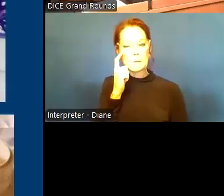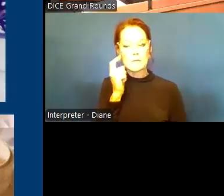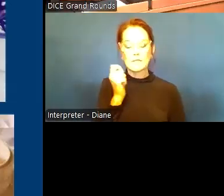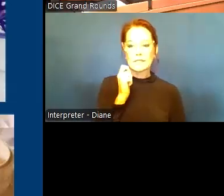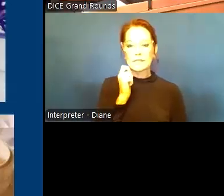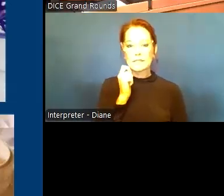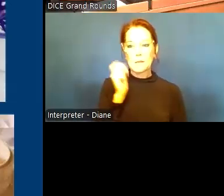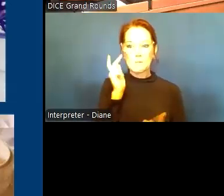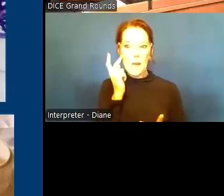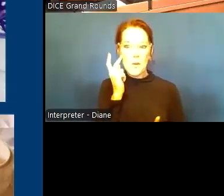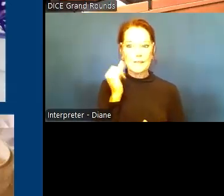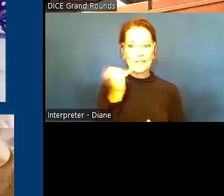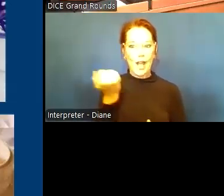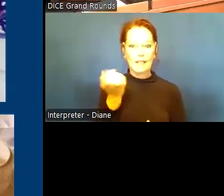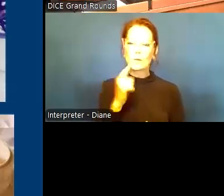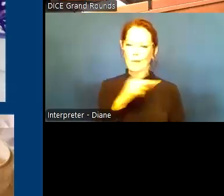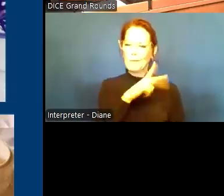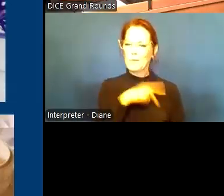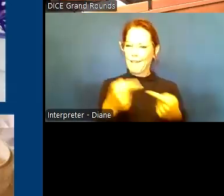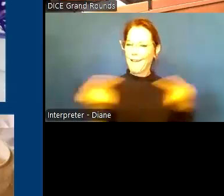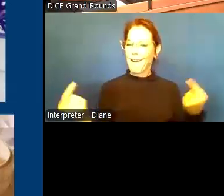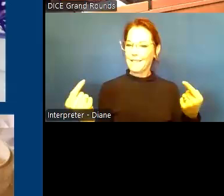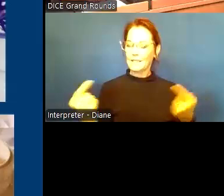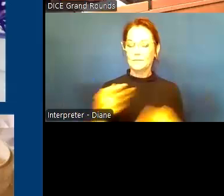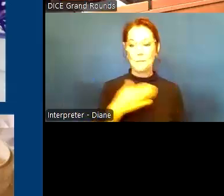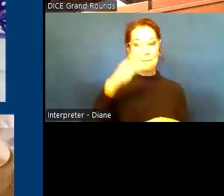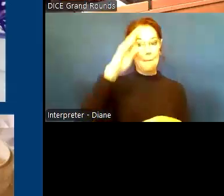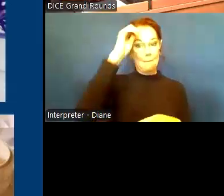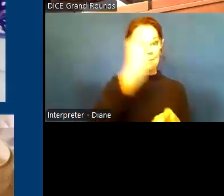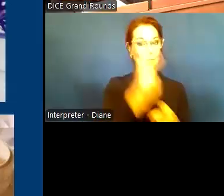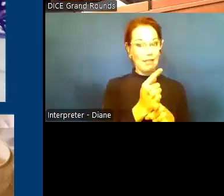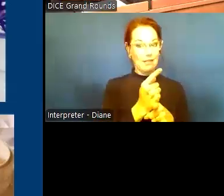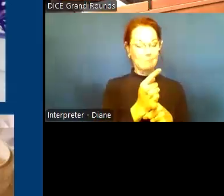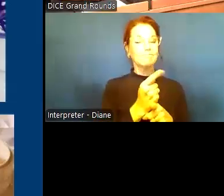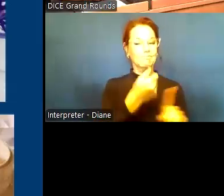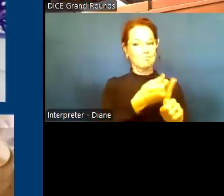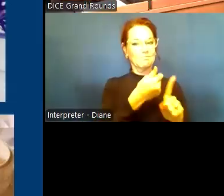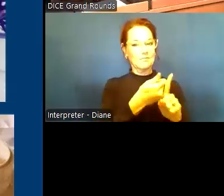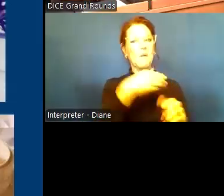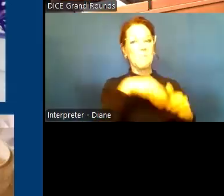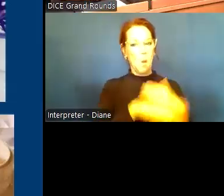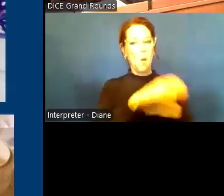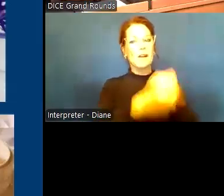so kind of the opposite of a pig and my brother was born in the year of the snake so you might